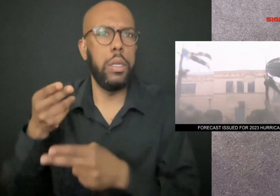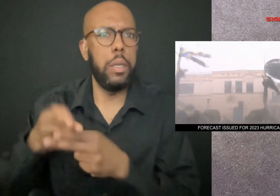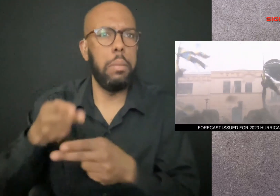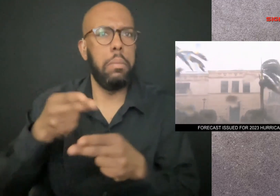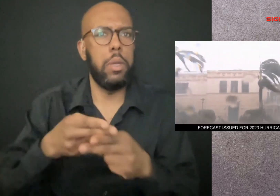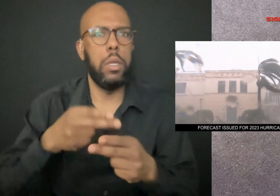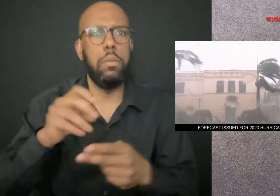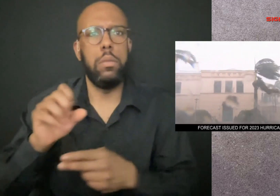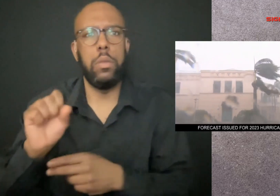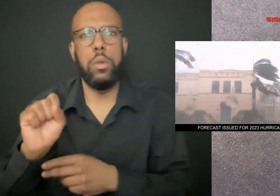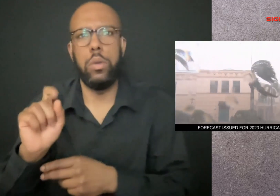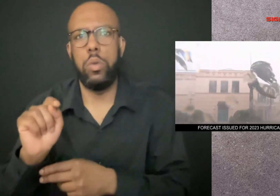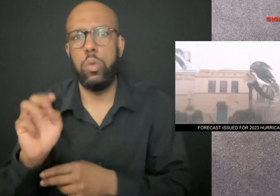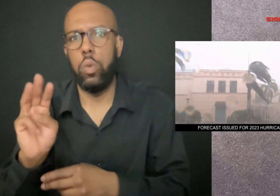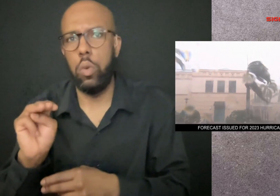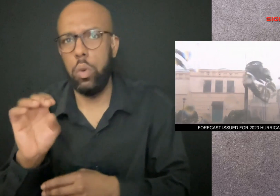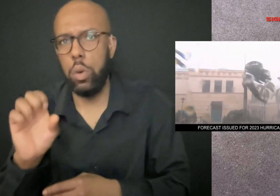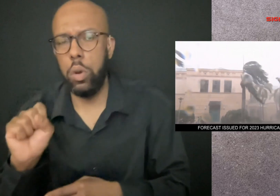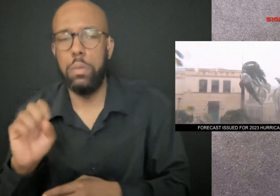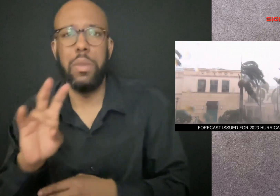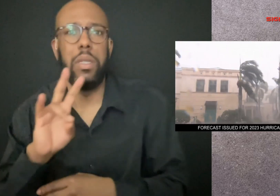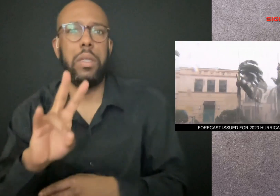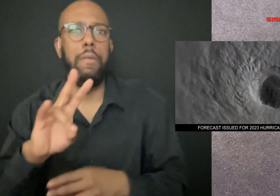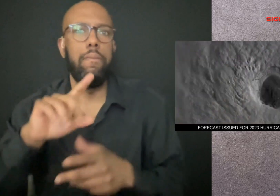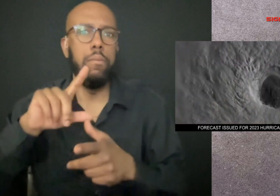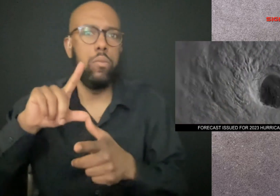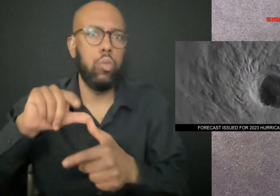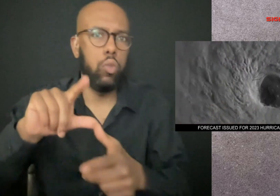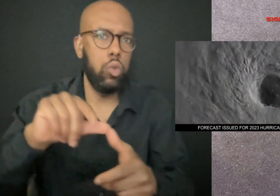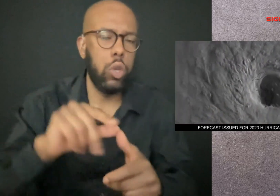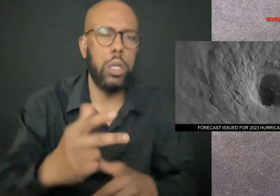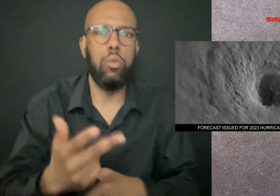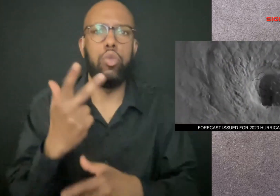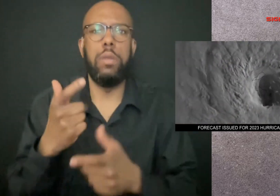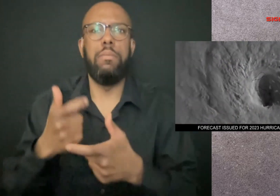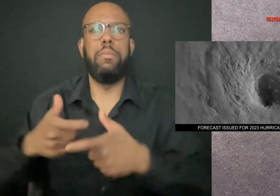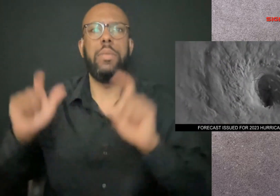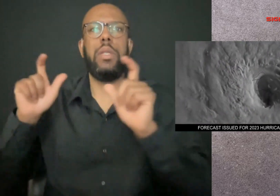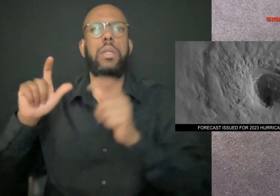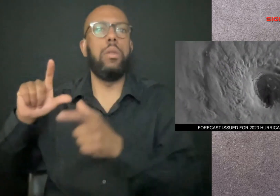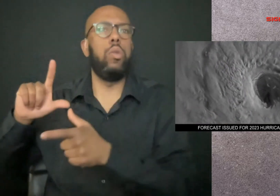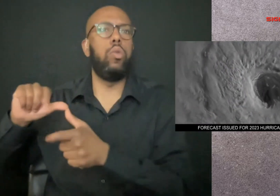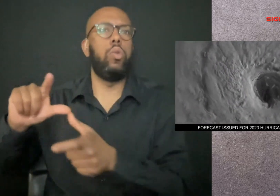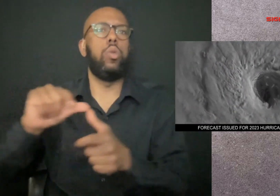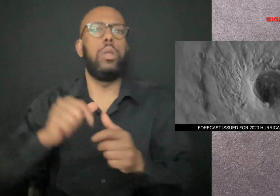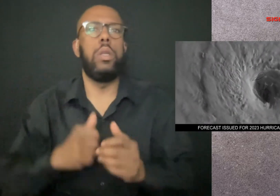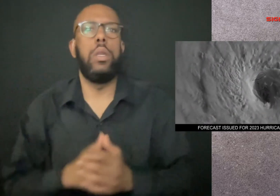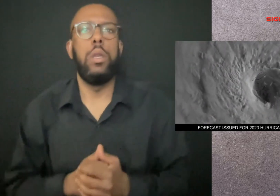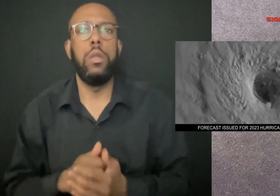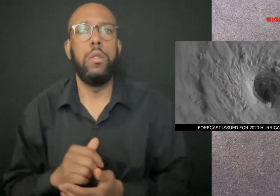he said working alongside Ripa was a dream for him and he still plans to come back to visit the show